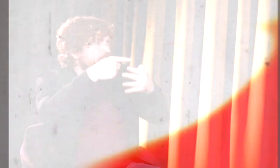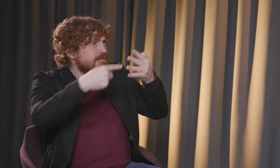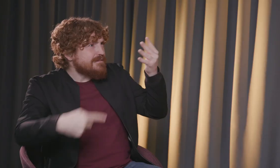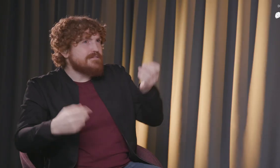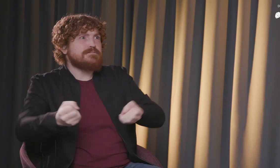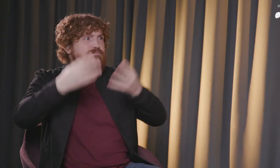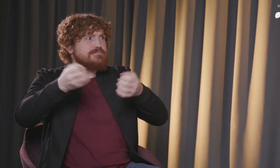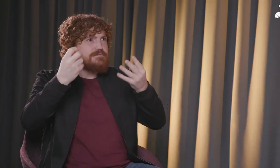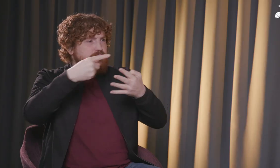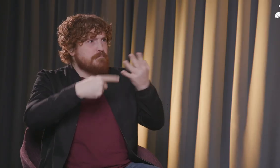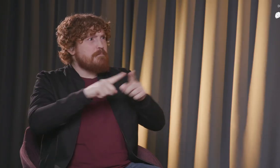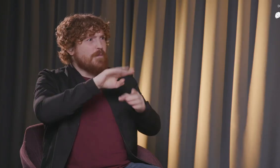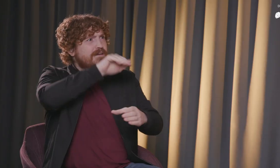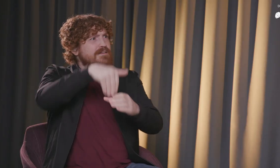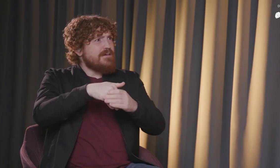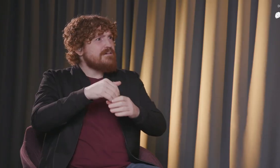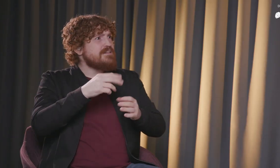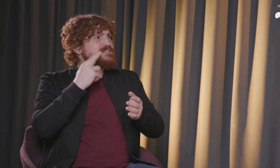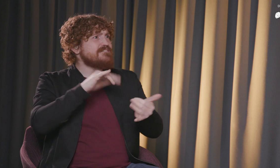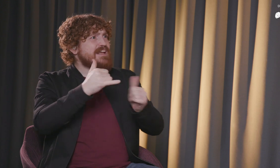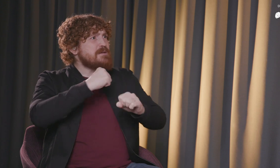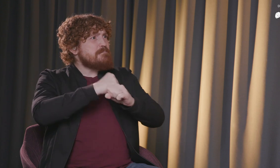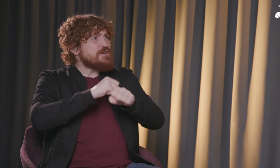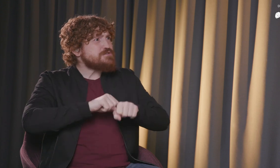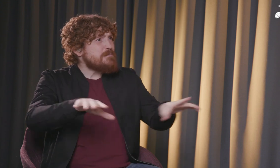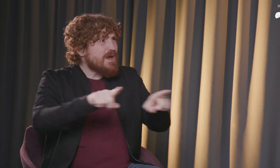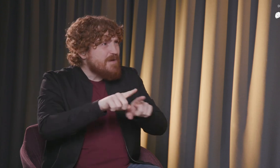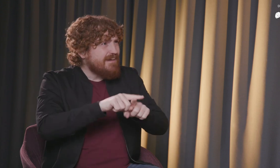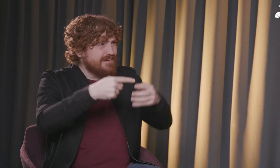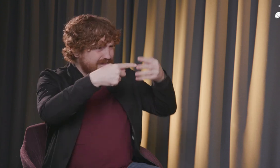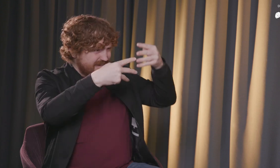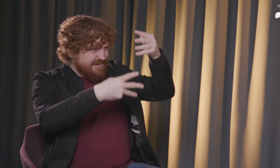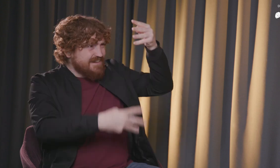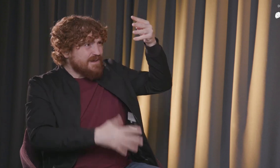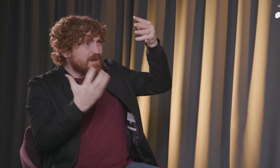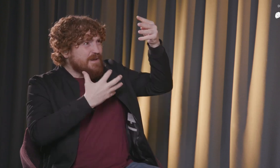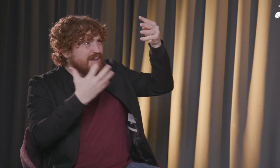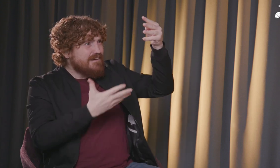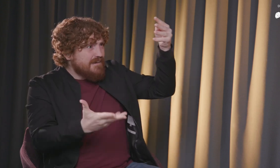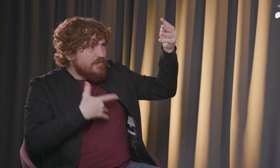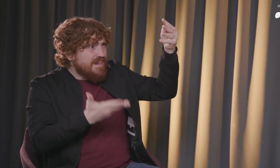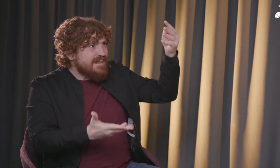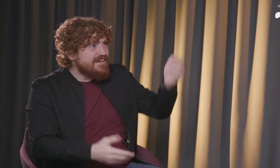and many more. You’ve even been involved in Deaffest’s promotional videos, the list is endless. It’s amazing. How do you feel?